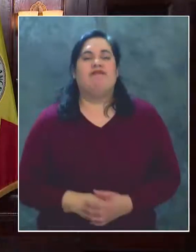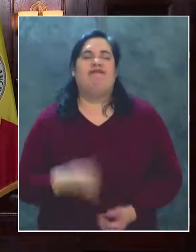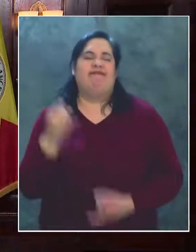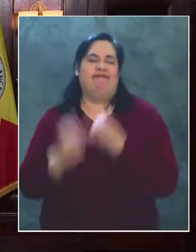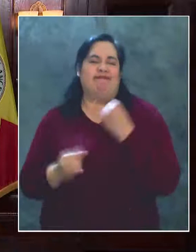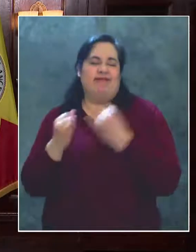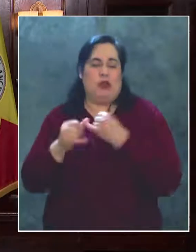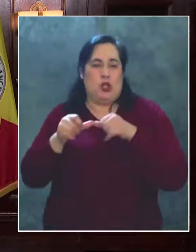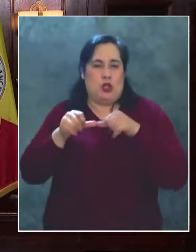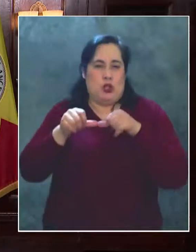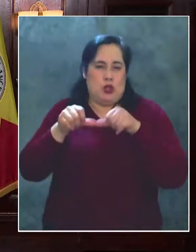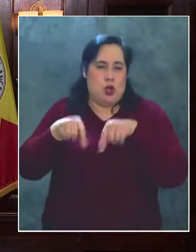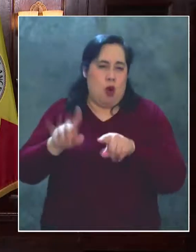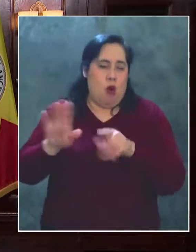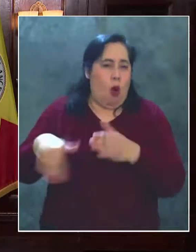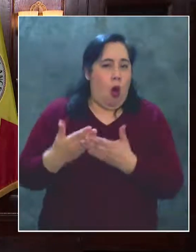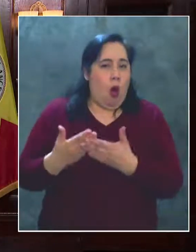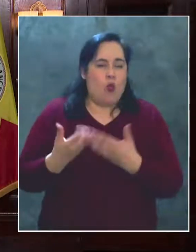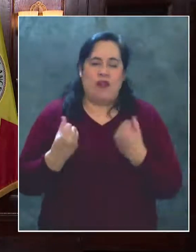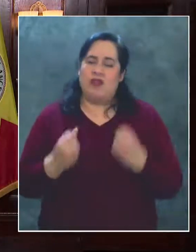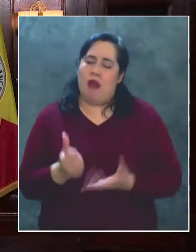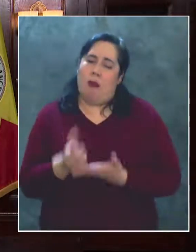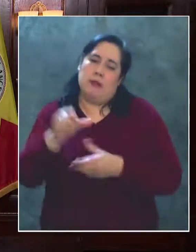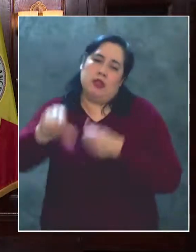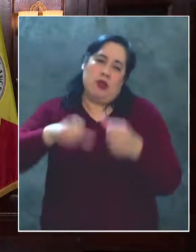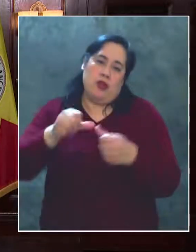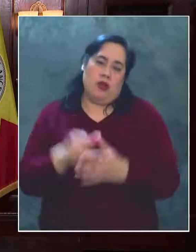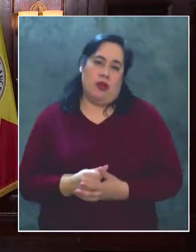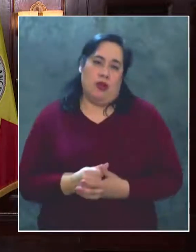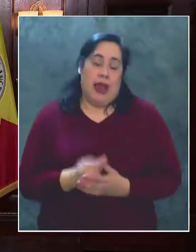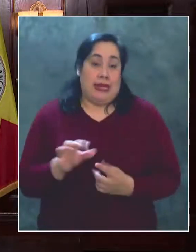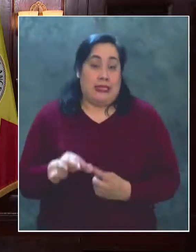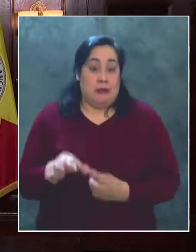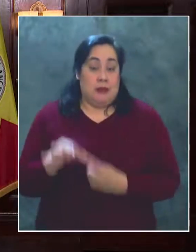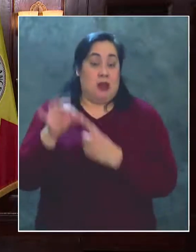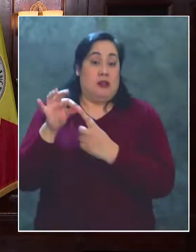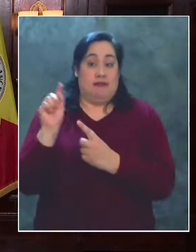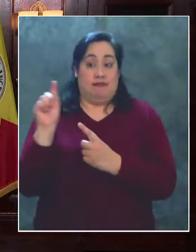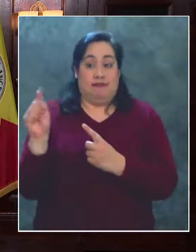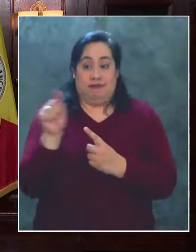WE'VE TRIED TO HELP ONE ANOTHER. ESPECIALLY THOSE AREAS AND THOSE PEOPLE WHO HAVE BEEN